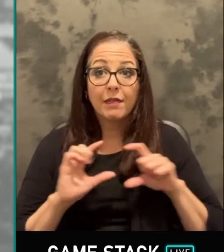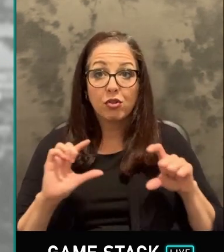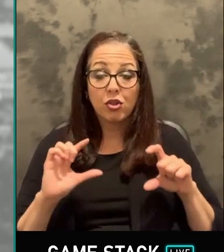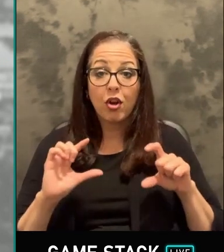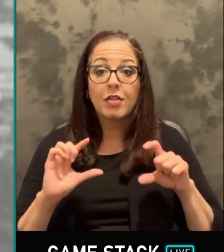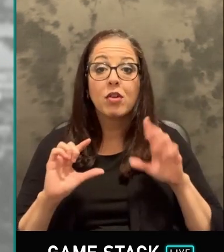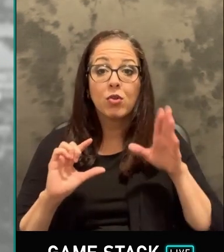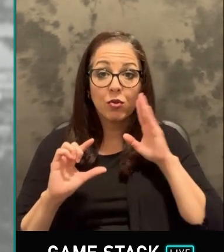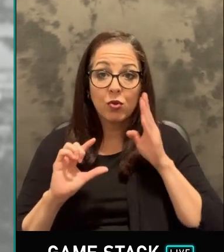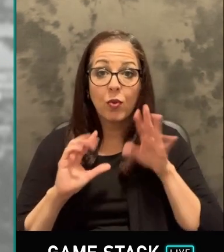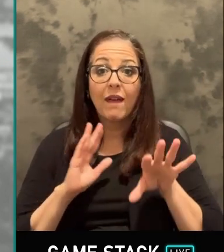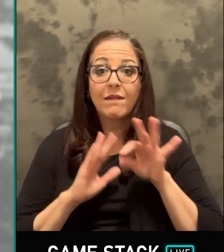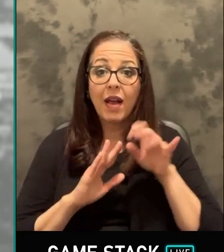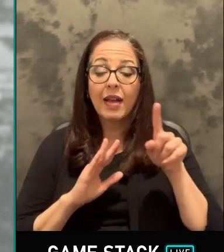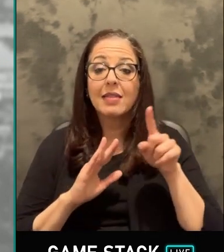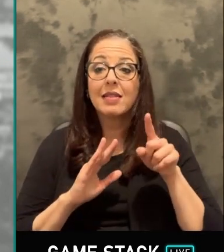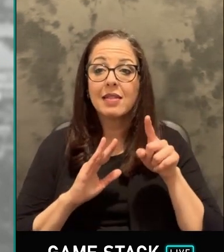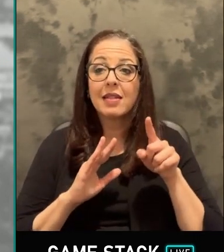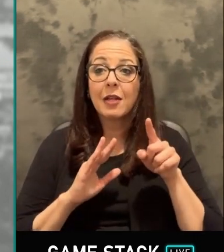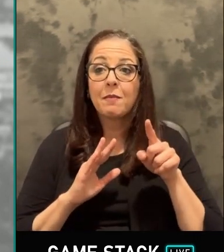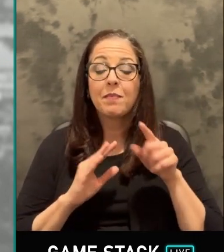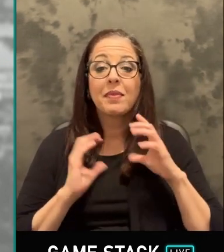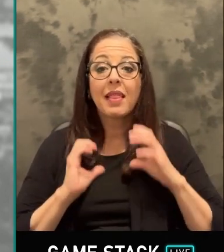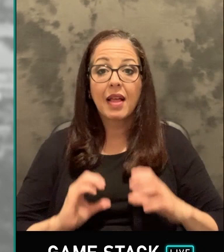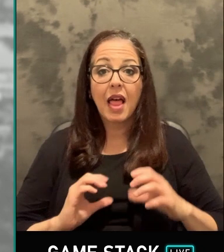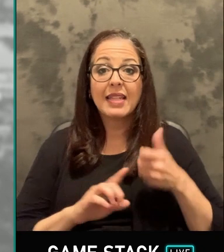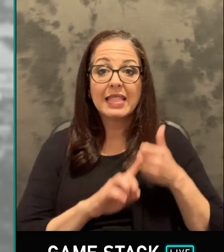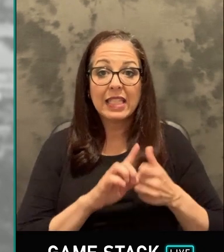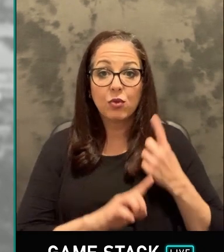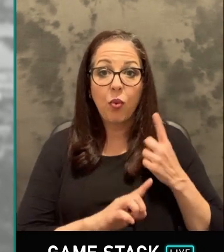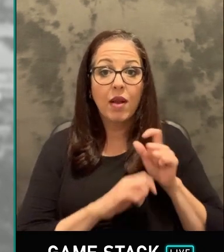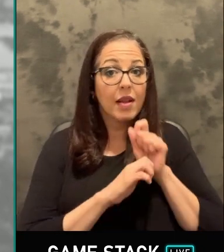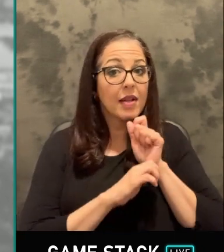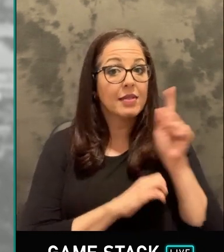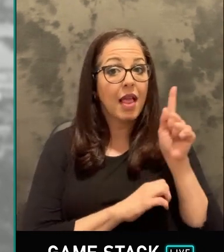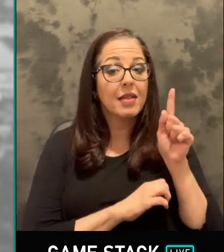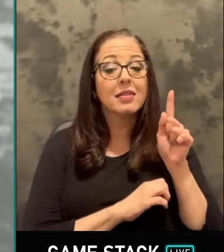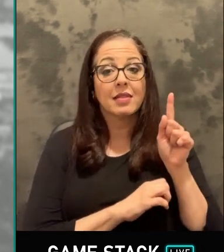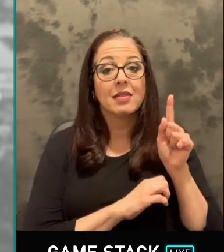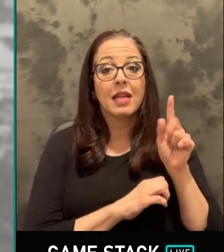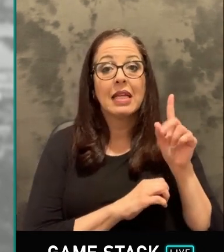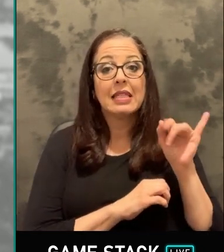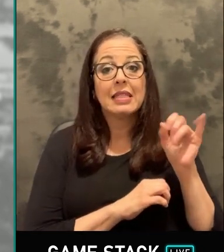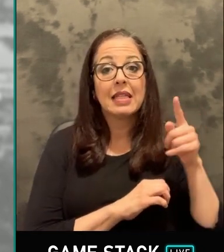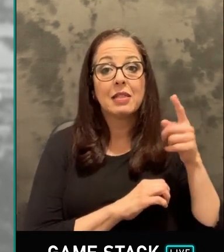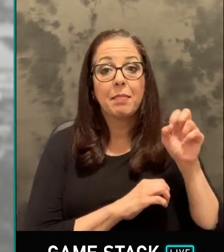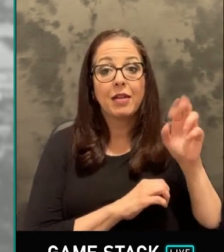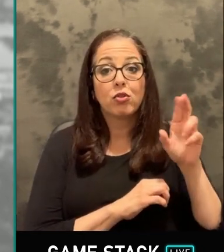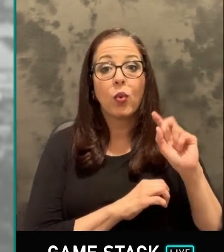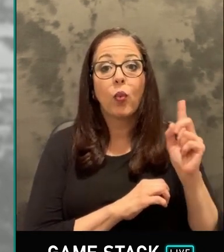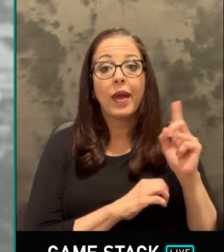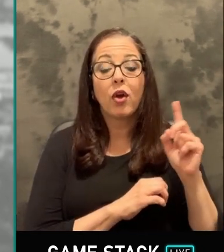Each client informed the dispatcher where in the virtual world the simulator is flying.